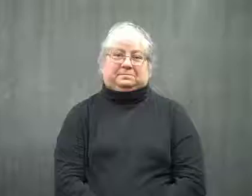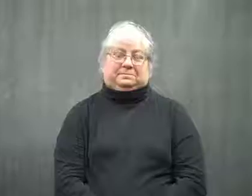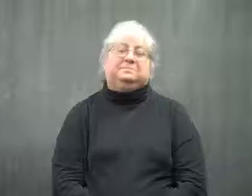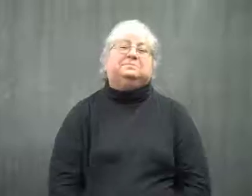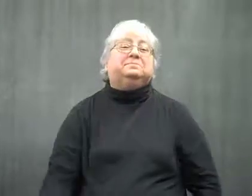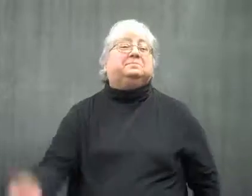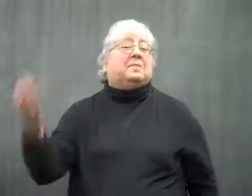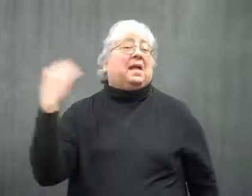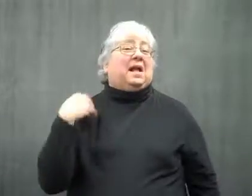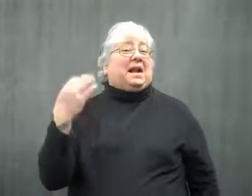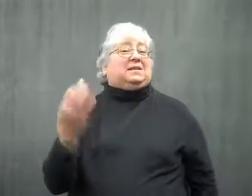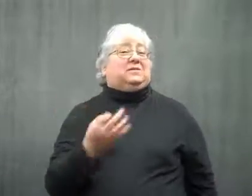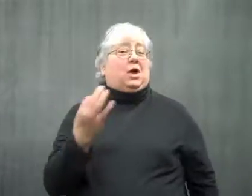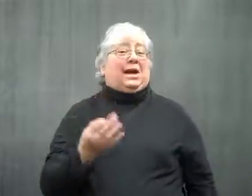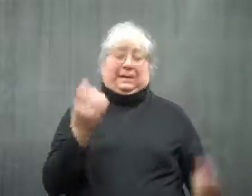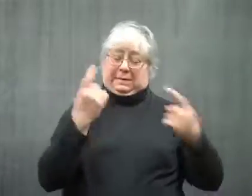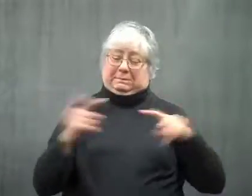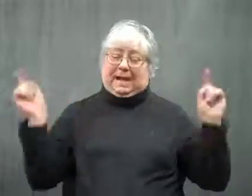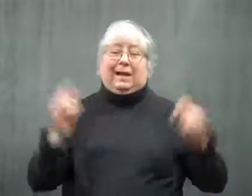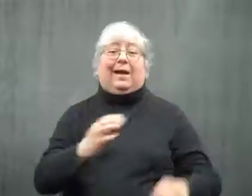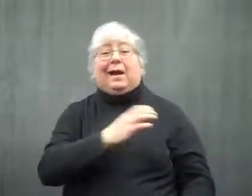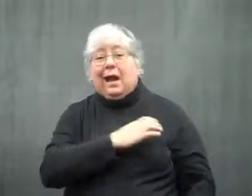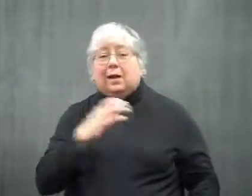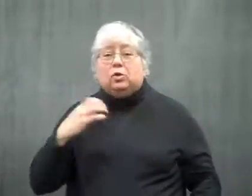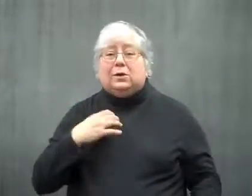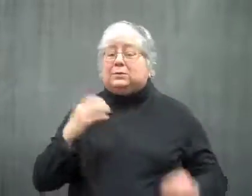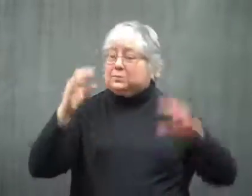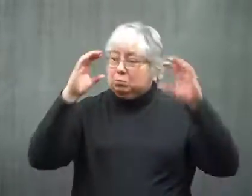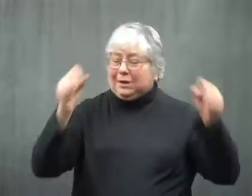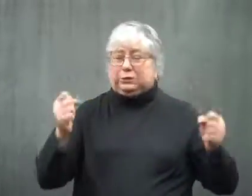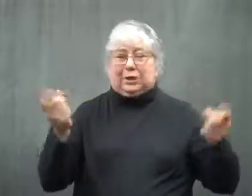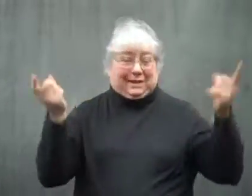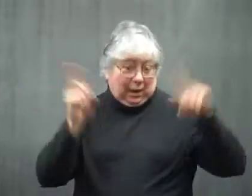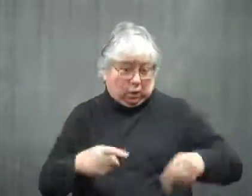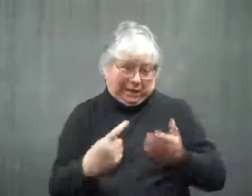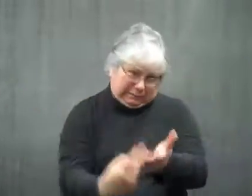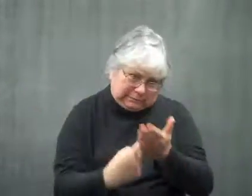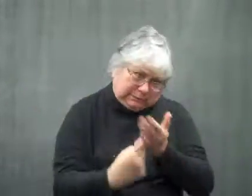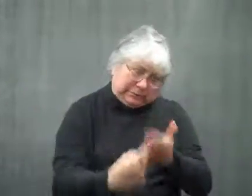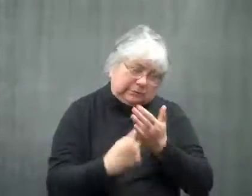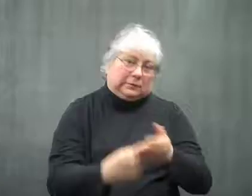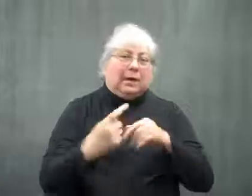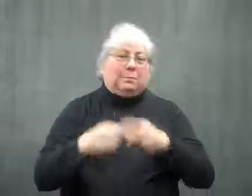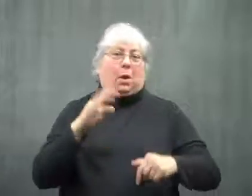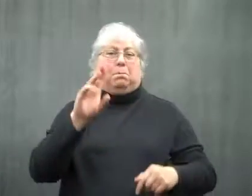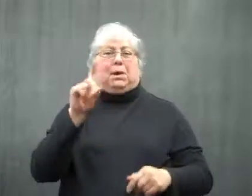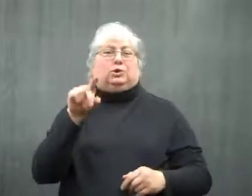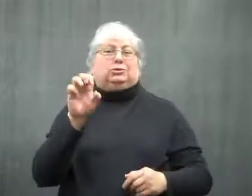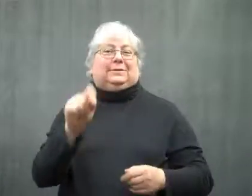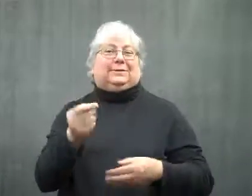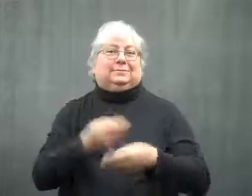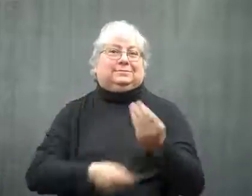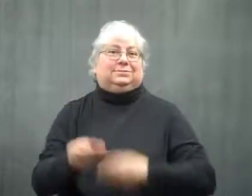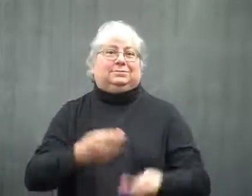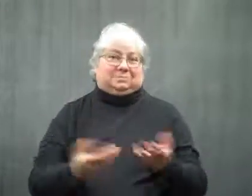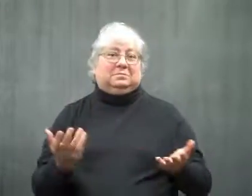Congress and the President finally came to an agreement about the budget last Friday.